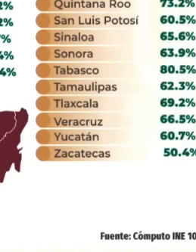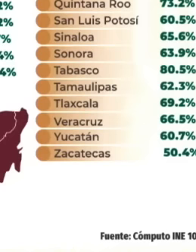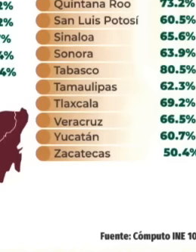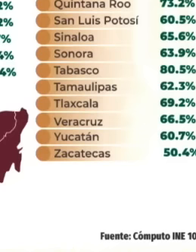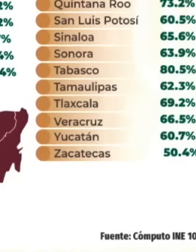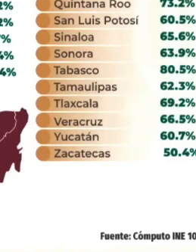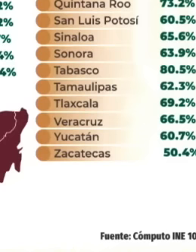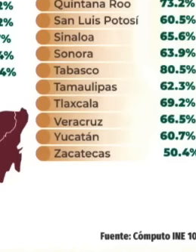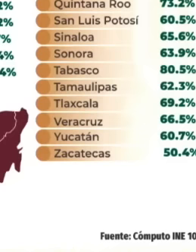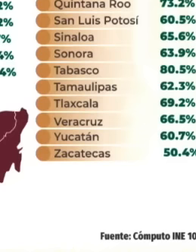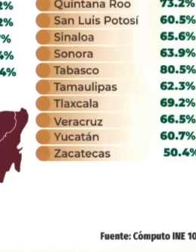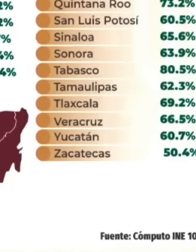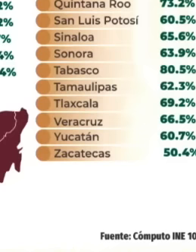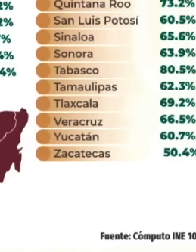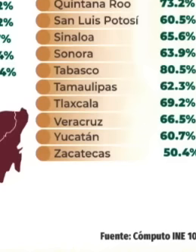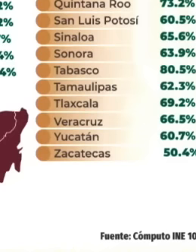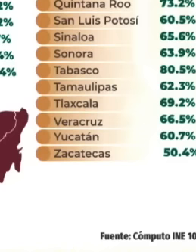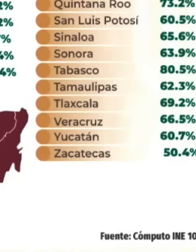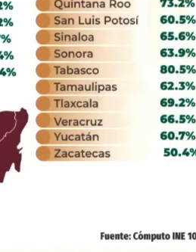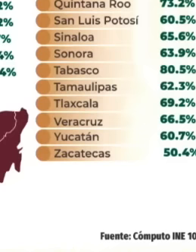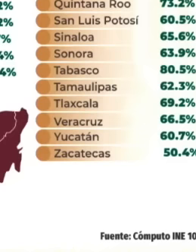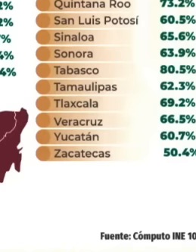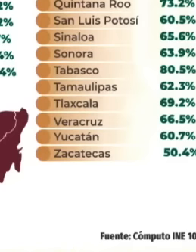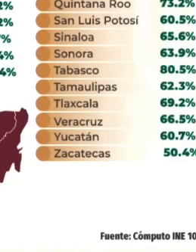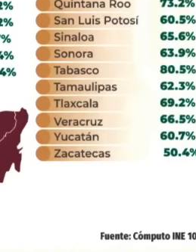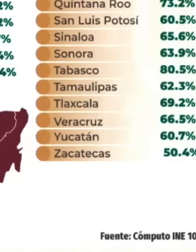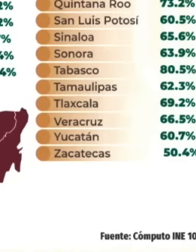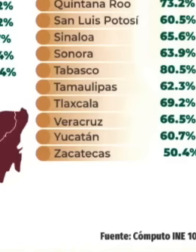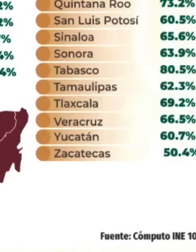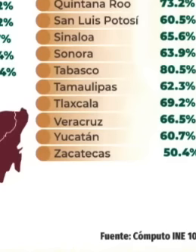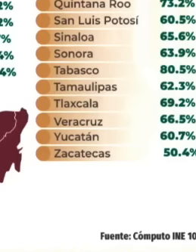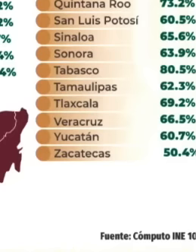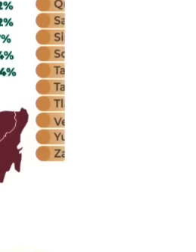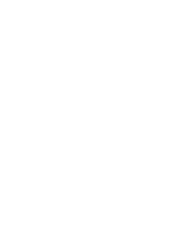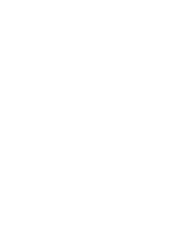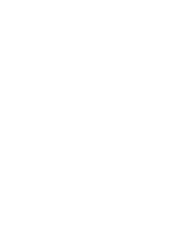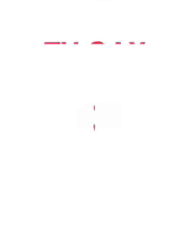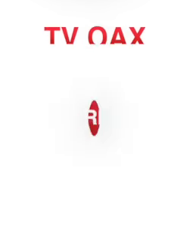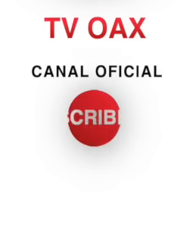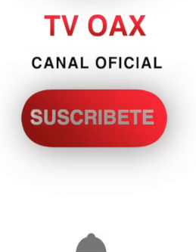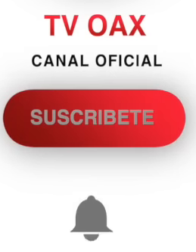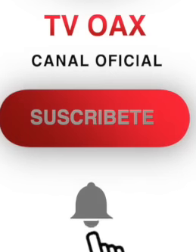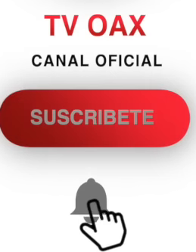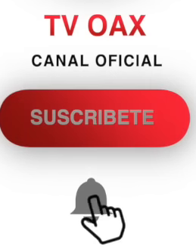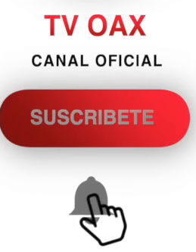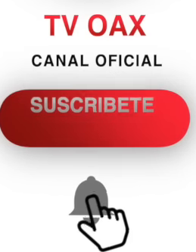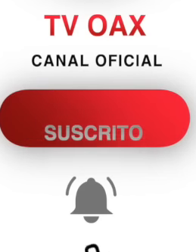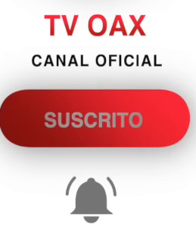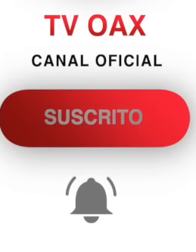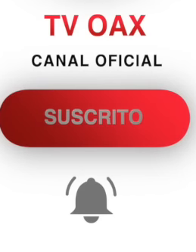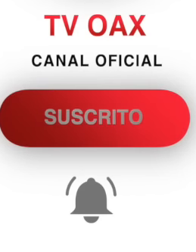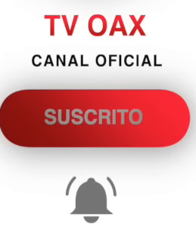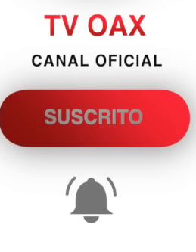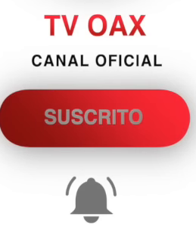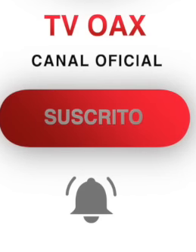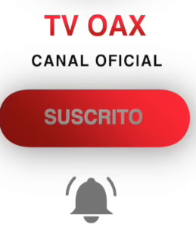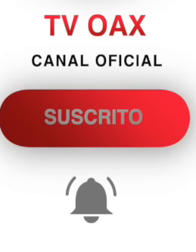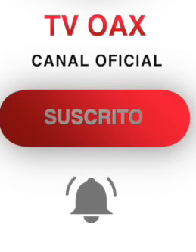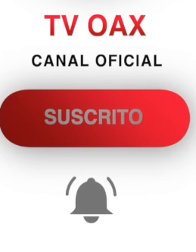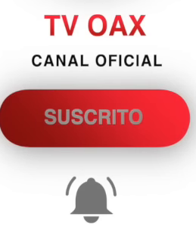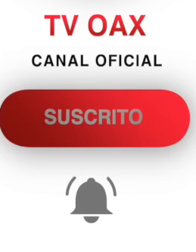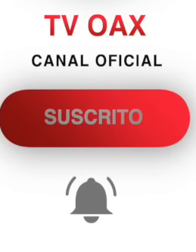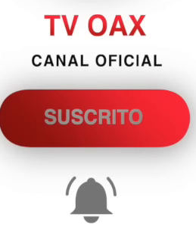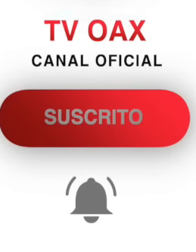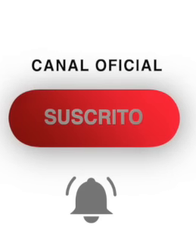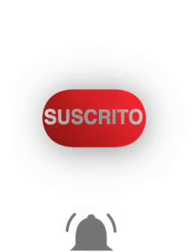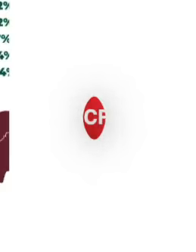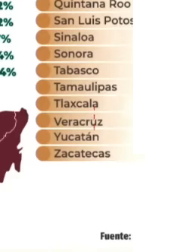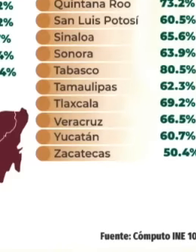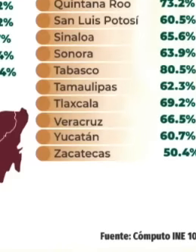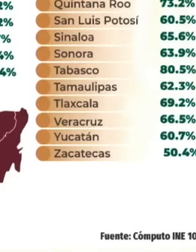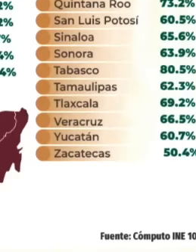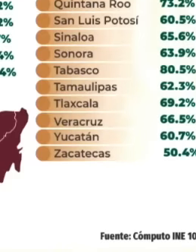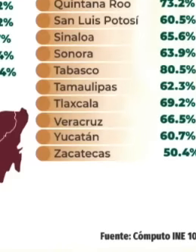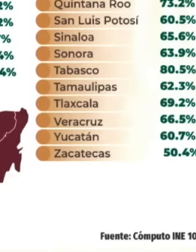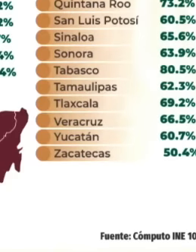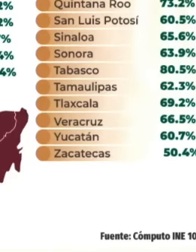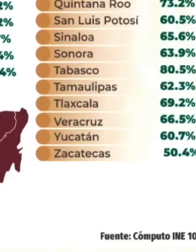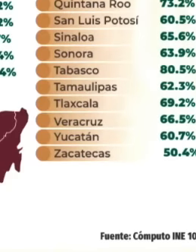this case a candidate obtains almost 36 million votes, the first time in